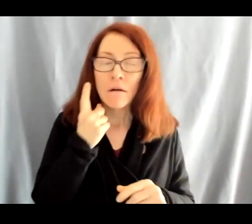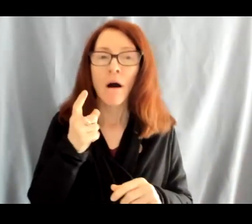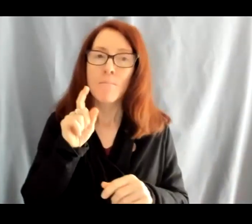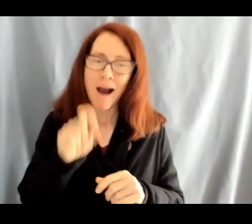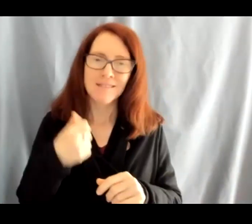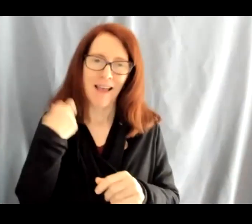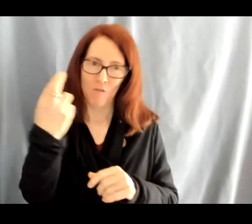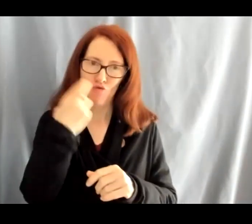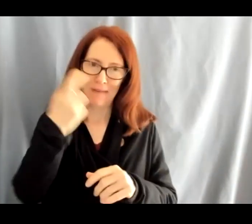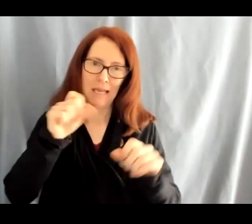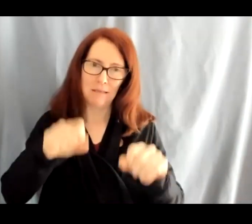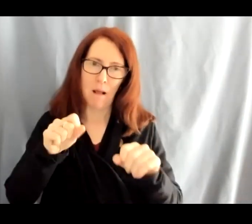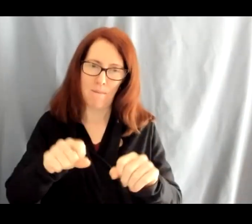and you should be grounding it in fact and and